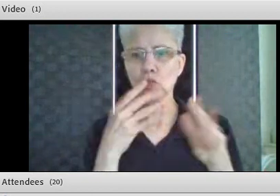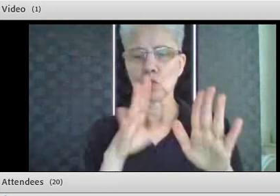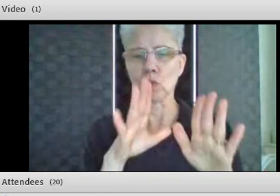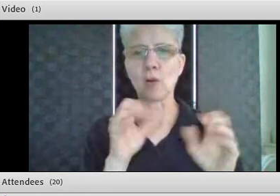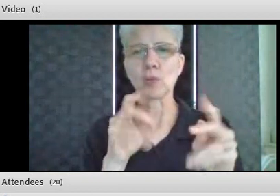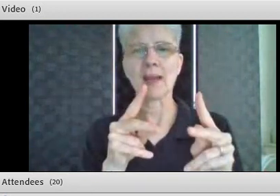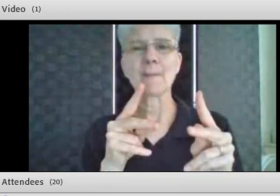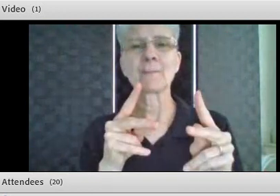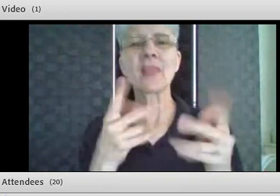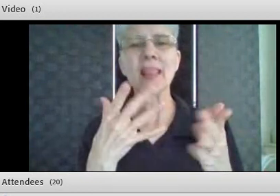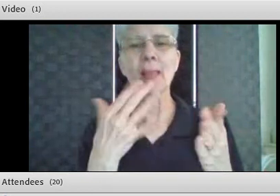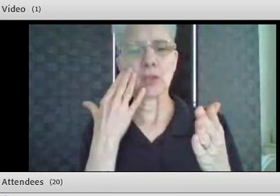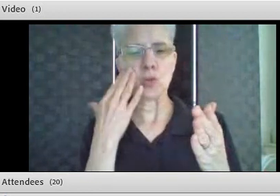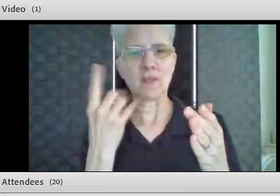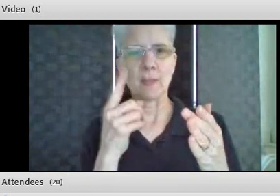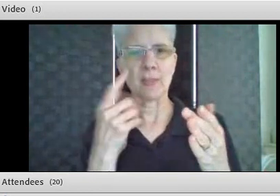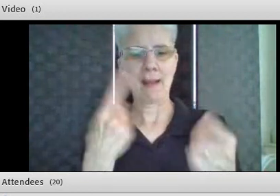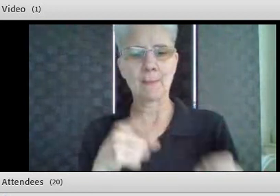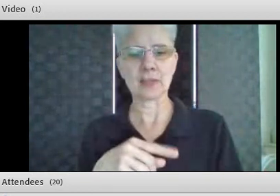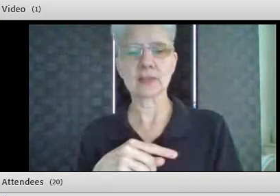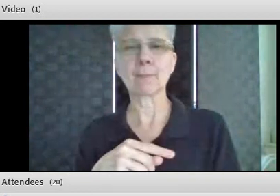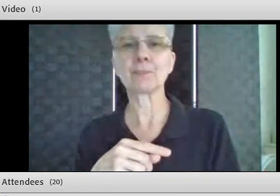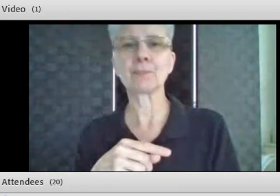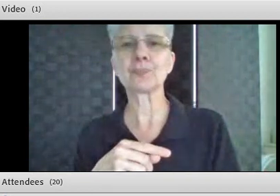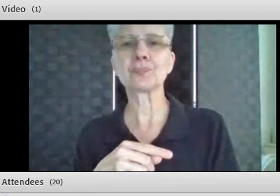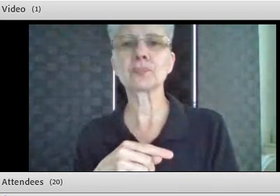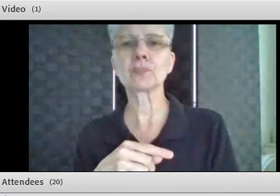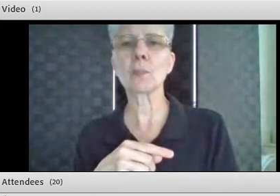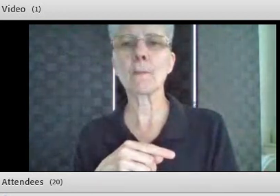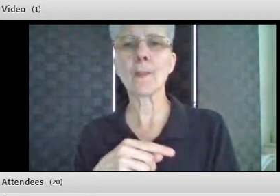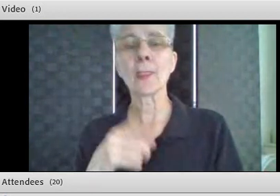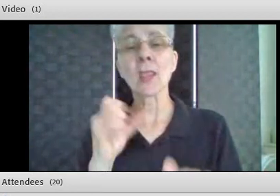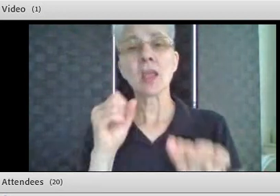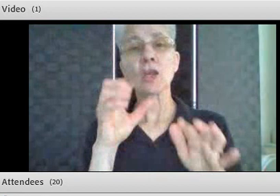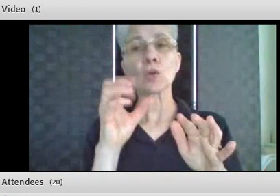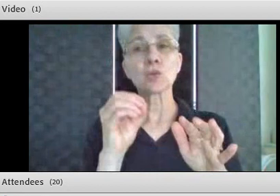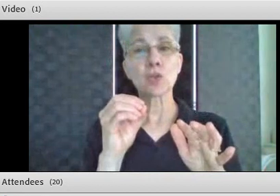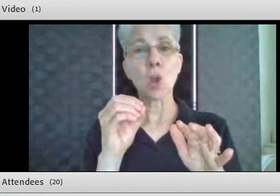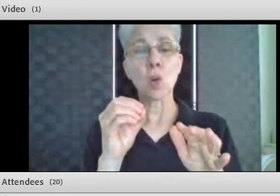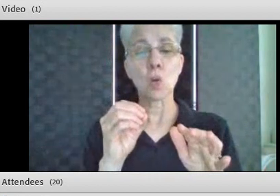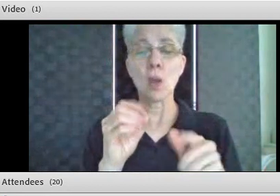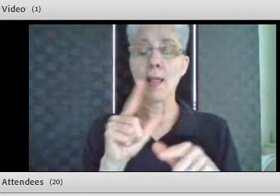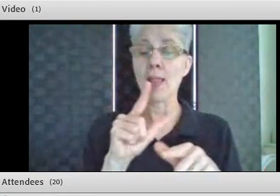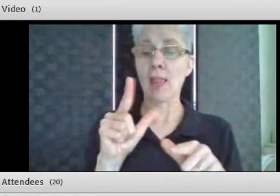I hope. Okay. Let it -- I'm going to keep going. Let us -- Okay. Great. Ryan: Okay.